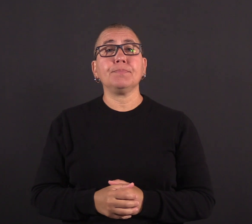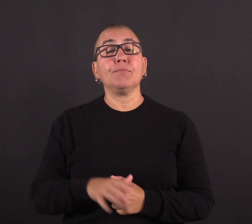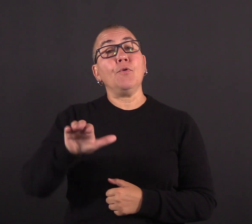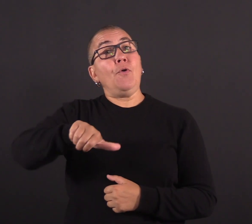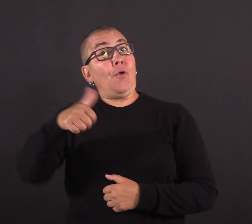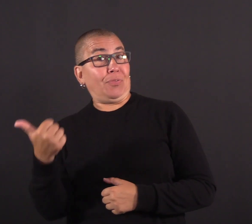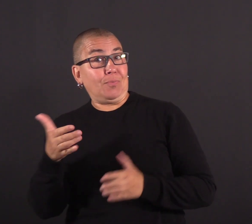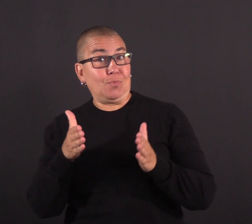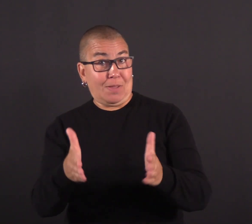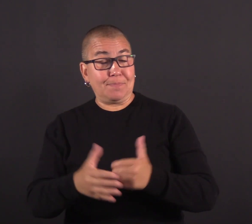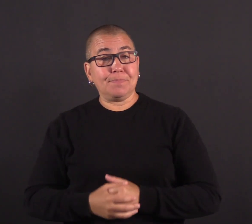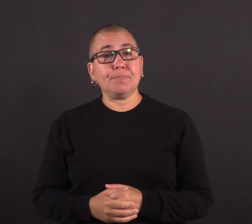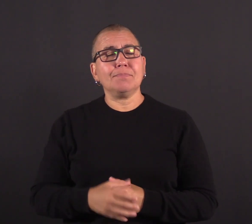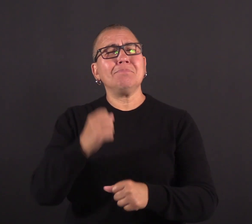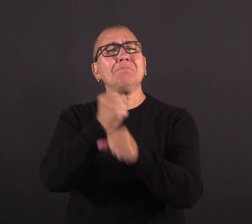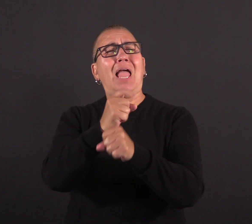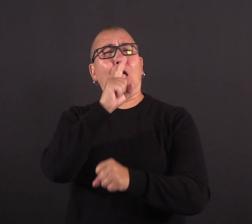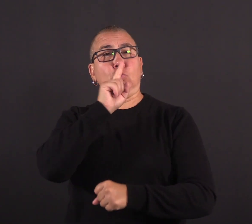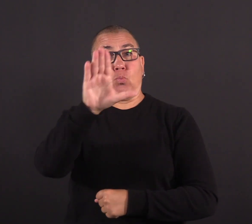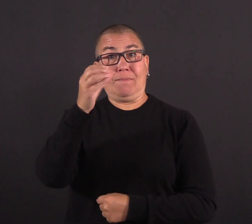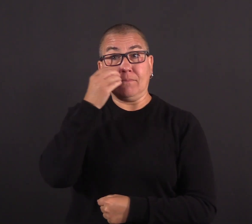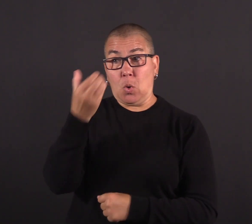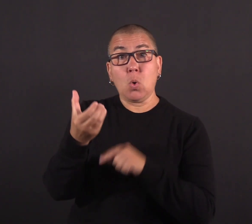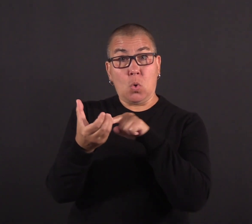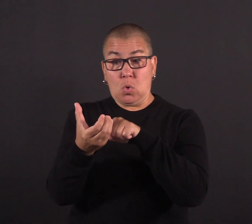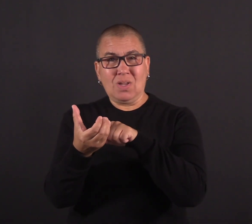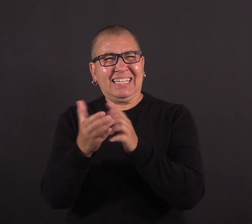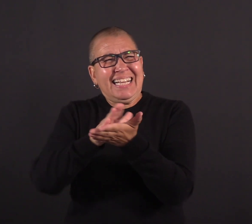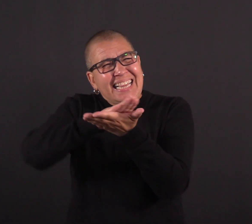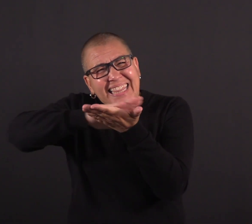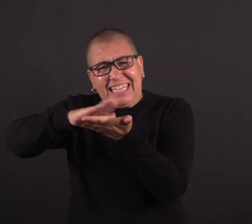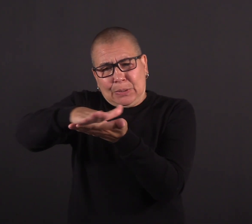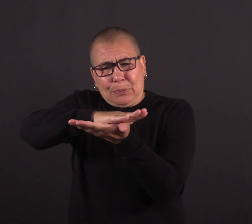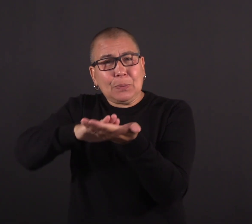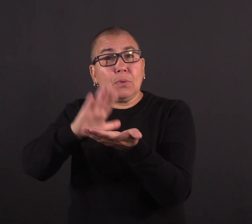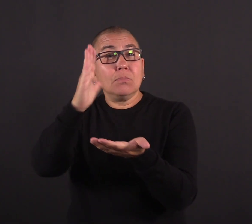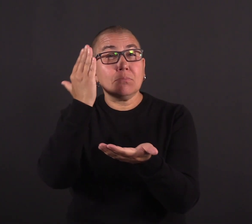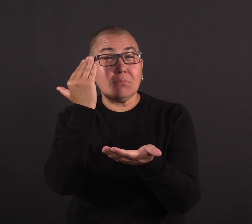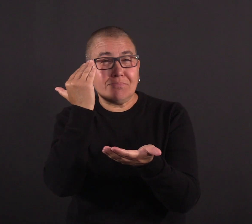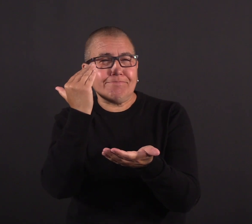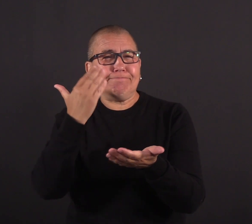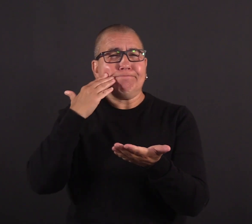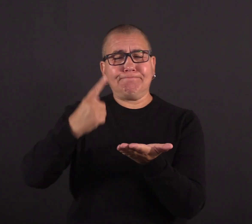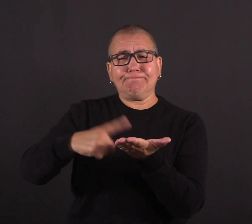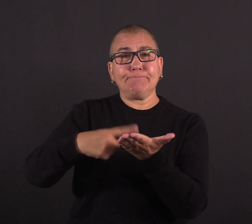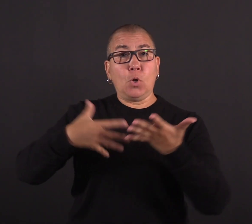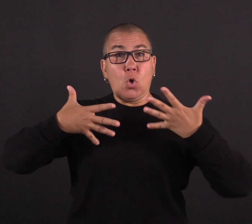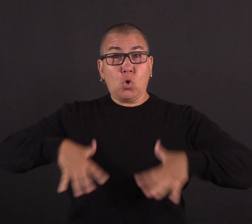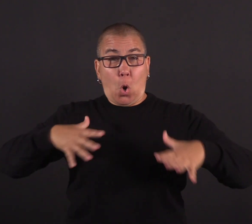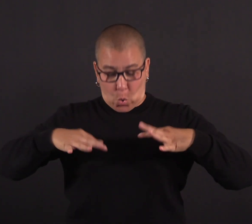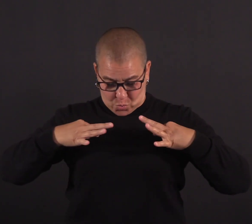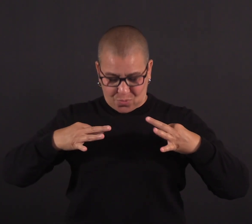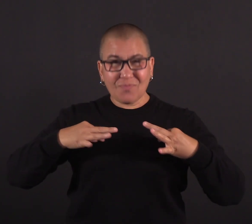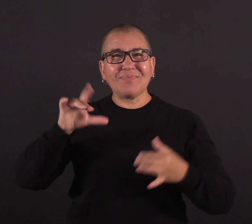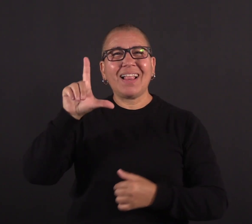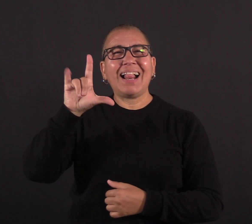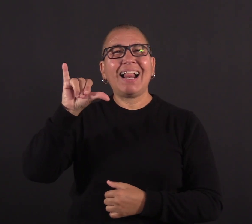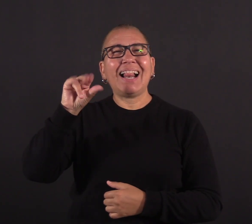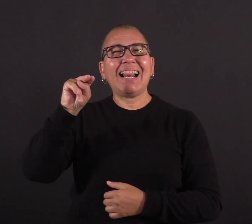Two. Keep your device clean. Sometimes accidental 9-1-1 calls can be caused by lint